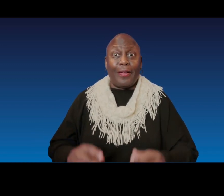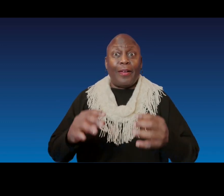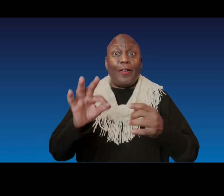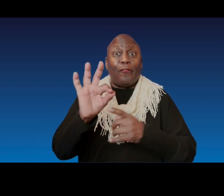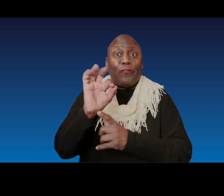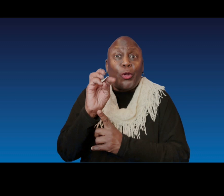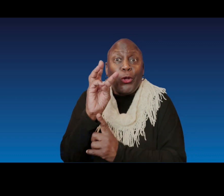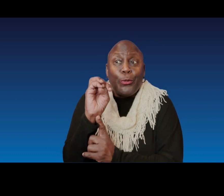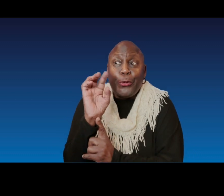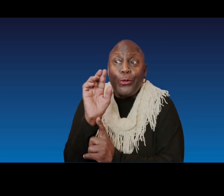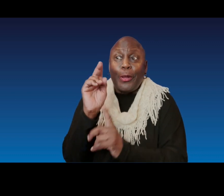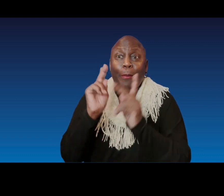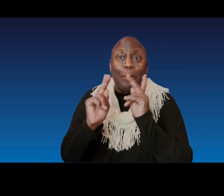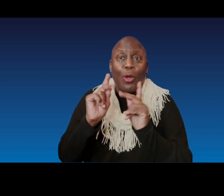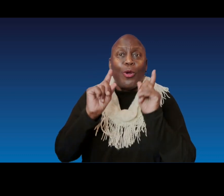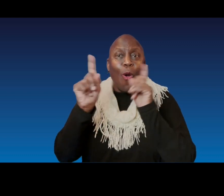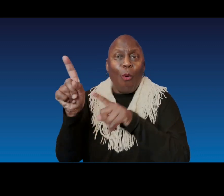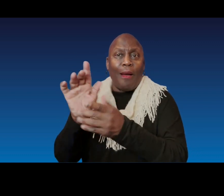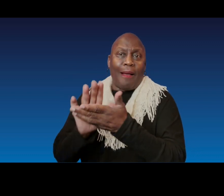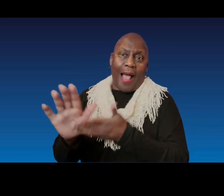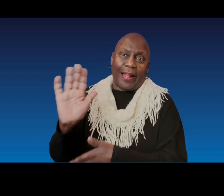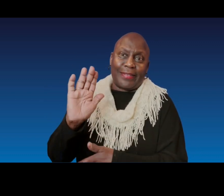Fewer deaf people go to college,